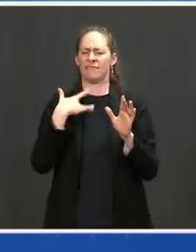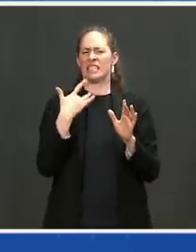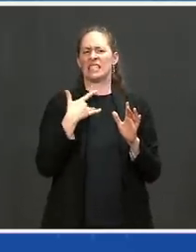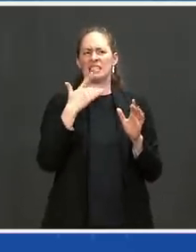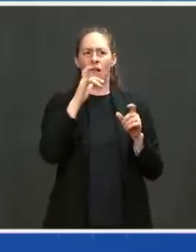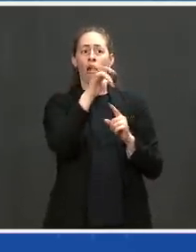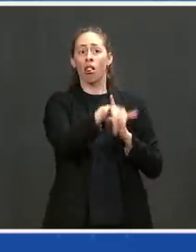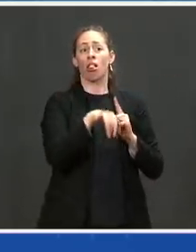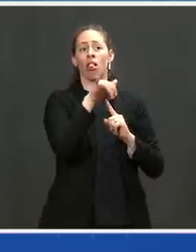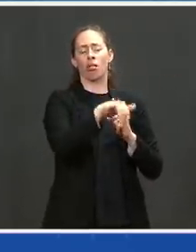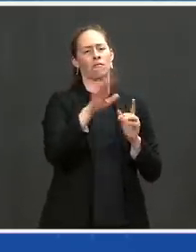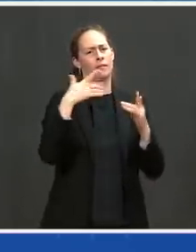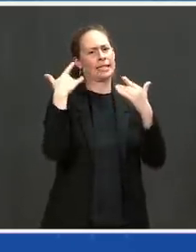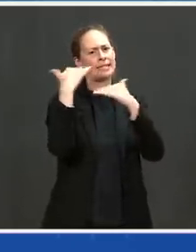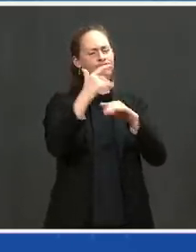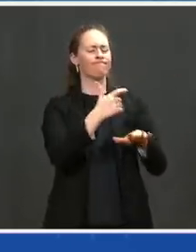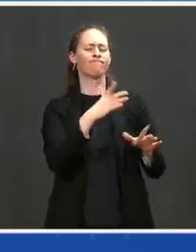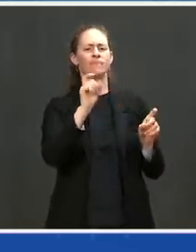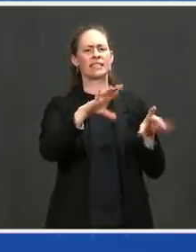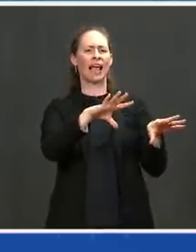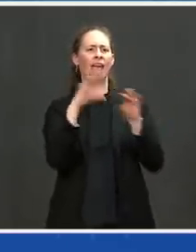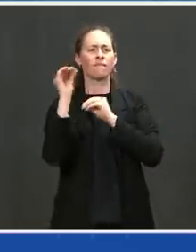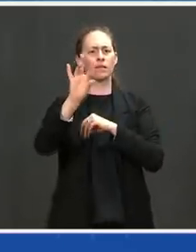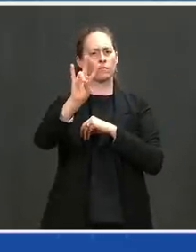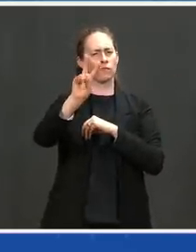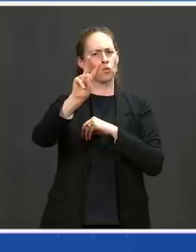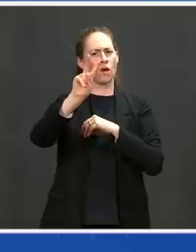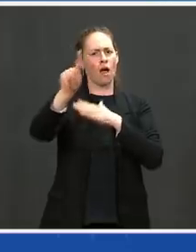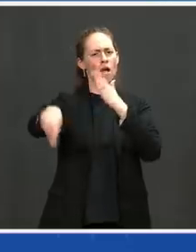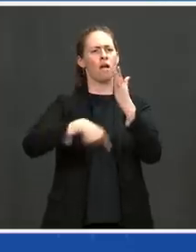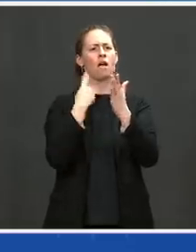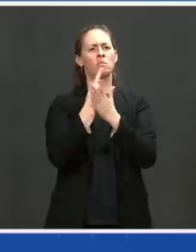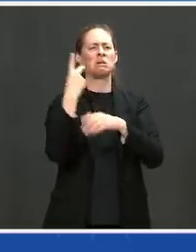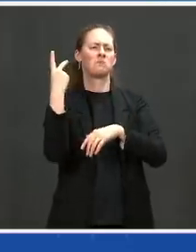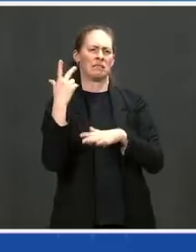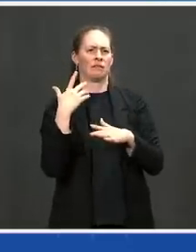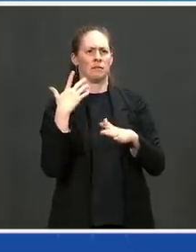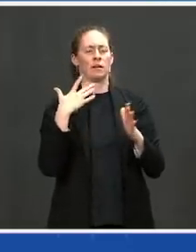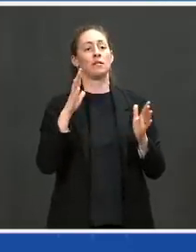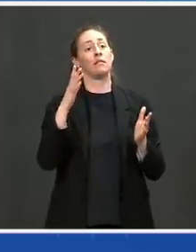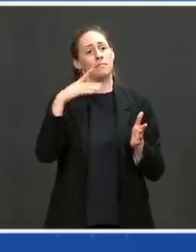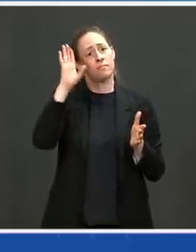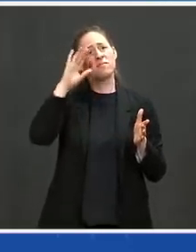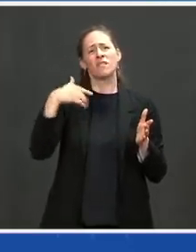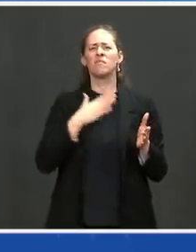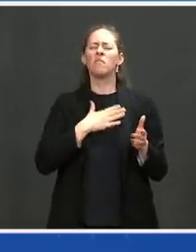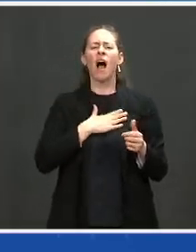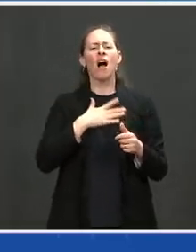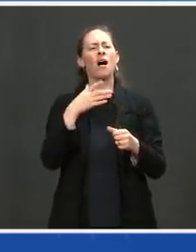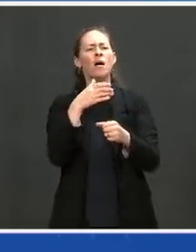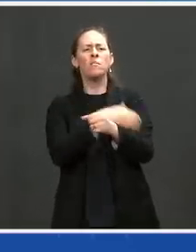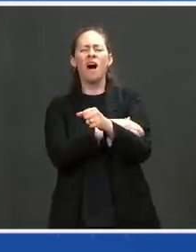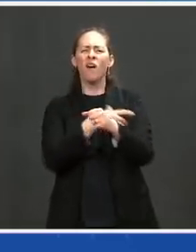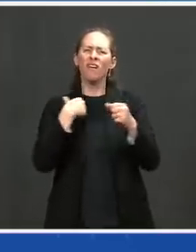And today, I went to -- for example, I used all the resources available to me, went to the Defense Department, and --